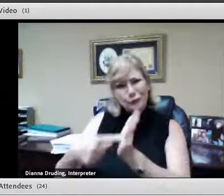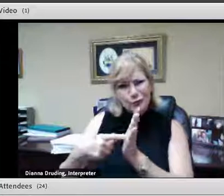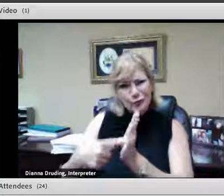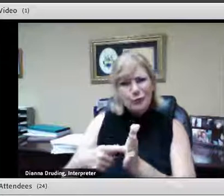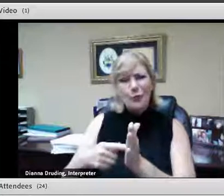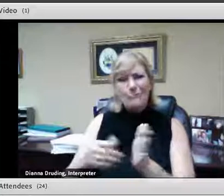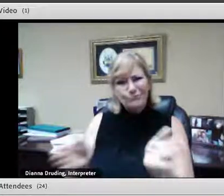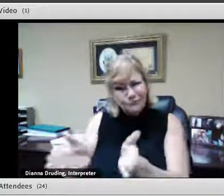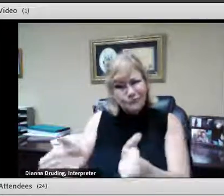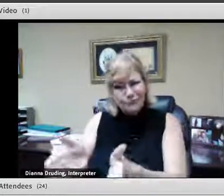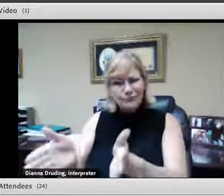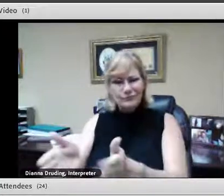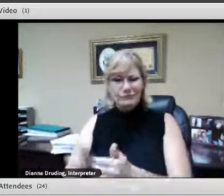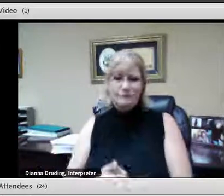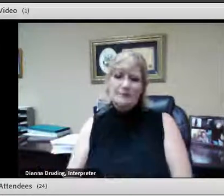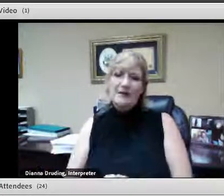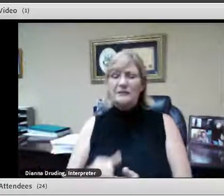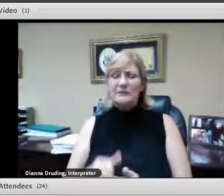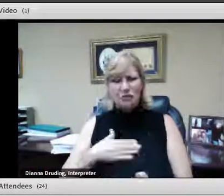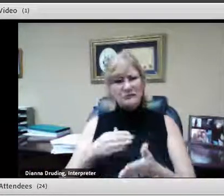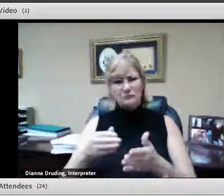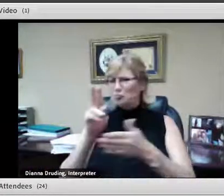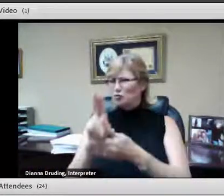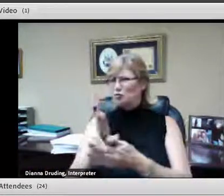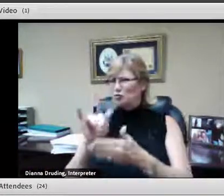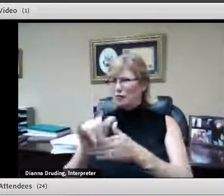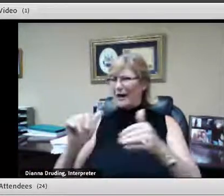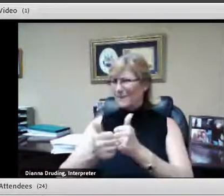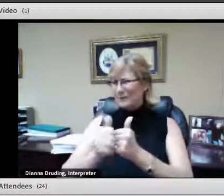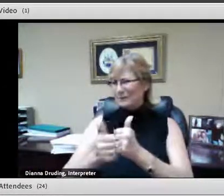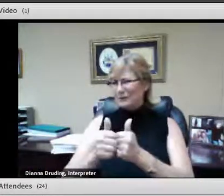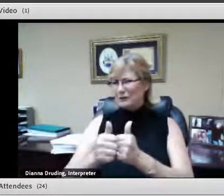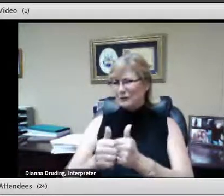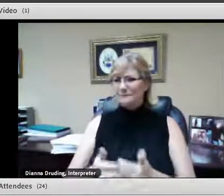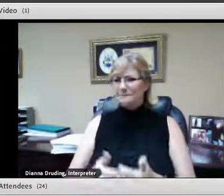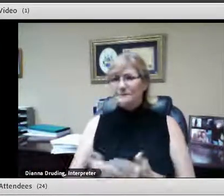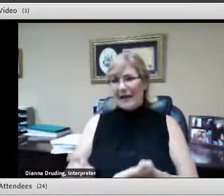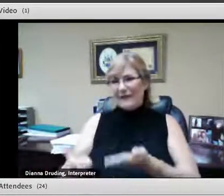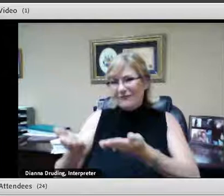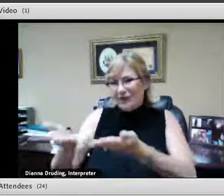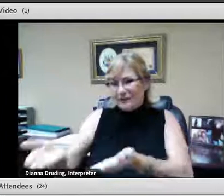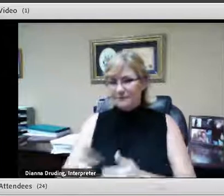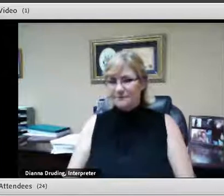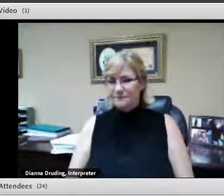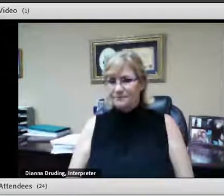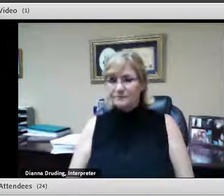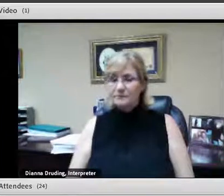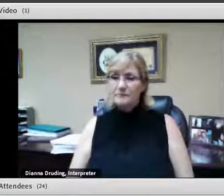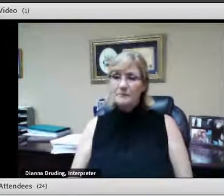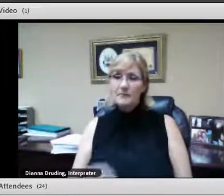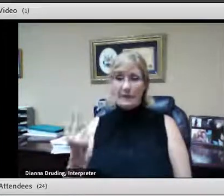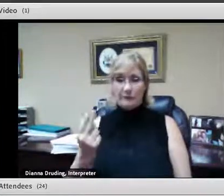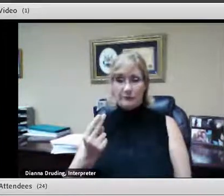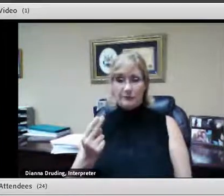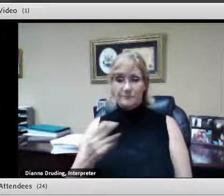So, just some tips on using competition in your classroom. Hilary: Okay. So, just some warm-up games